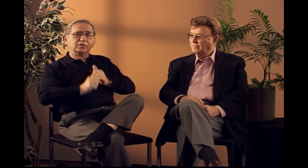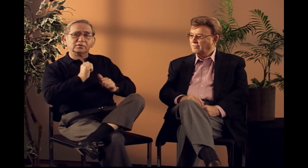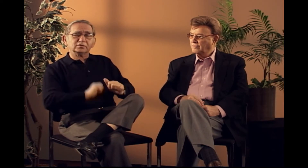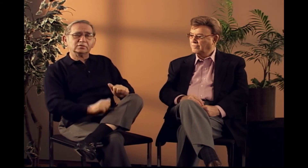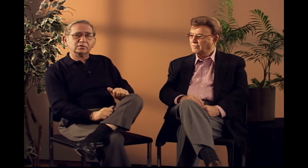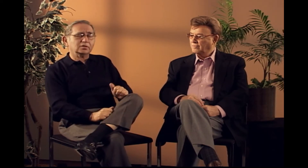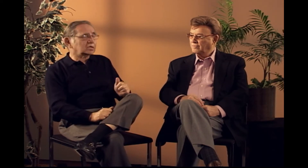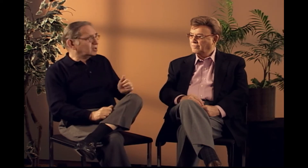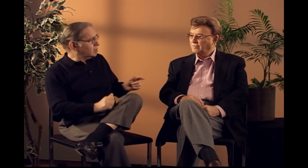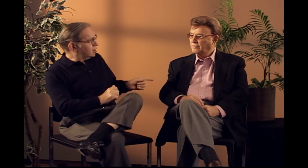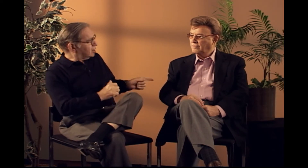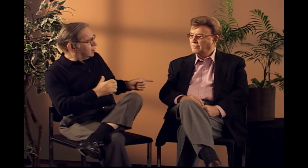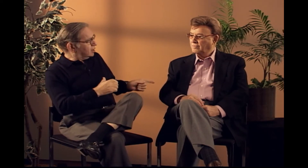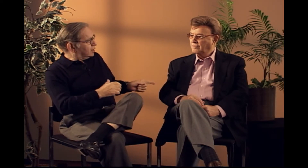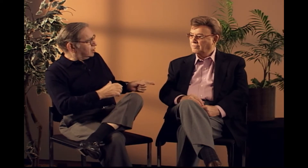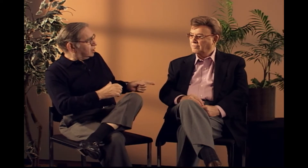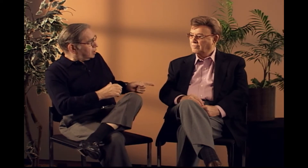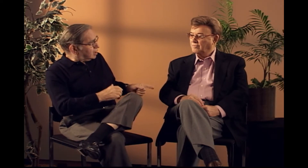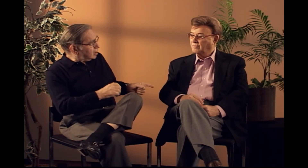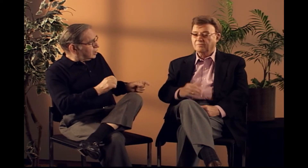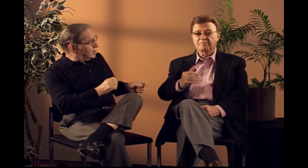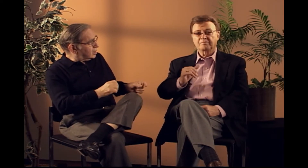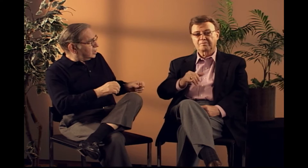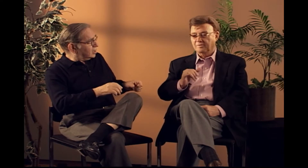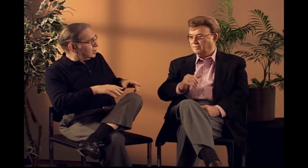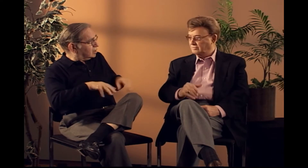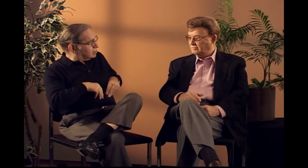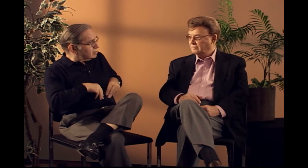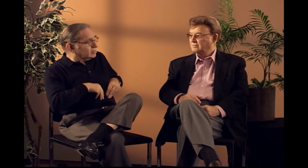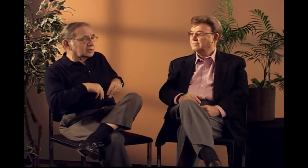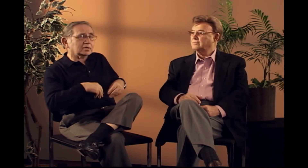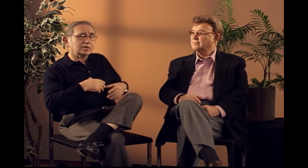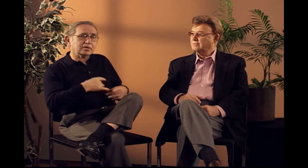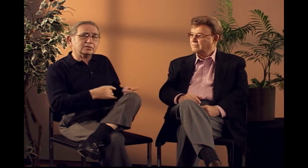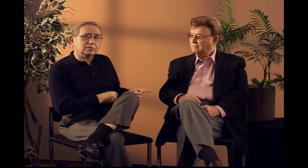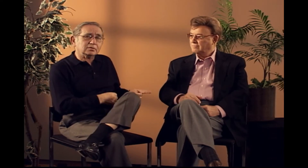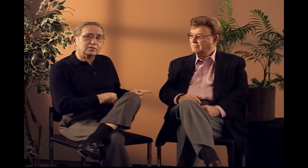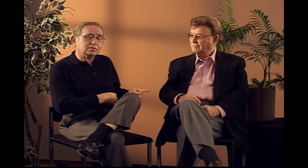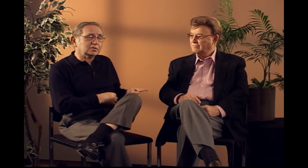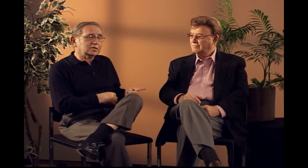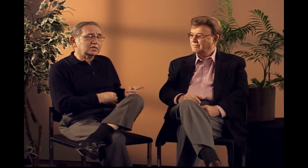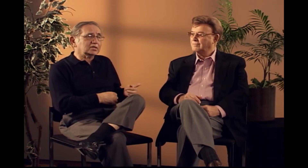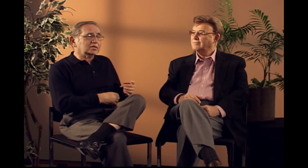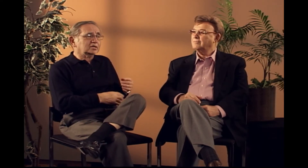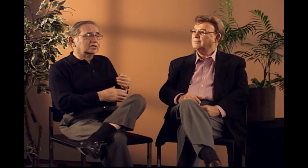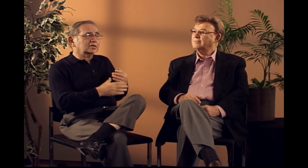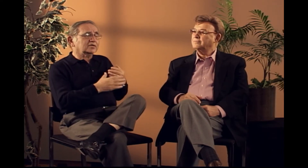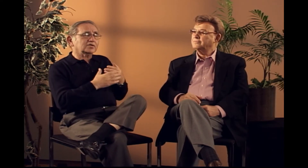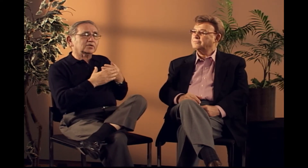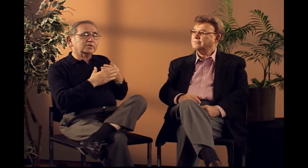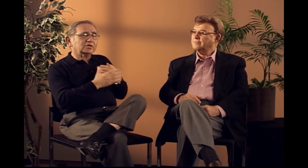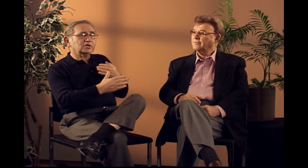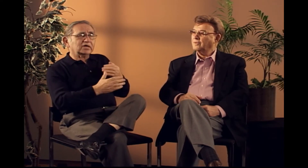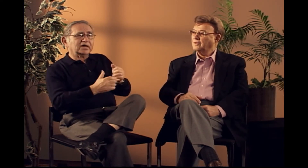So why did we write about that? Why don't we write a play about that? And then he accepted that idea.